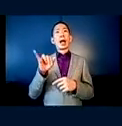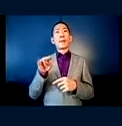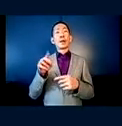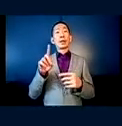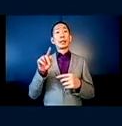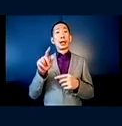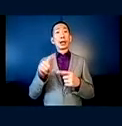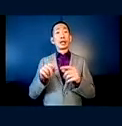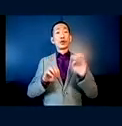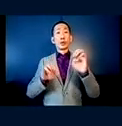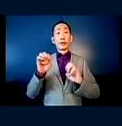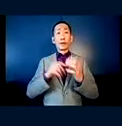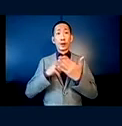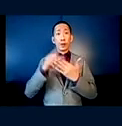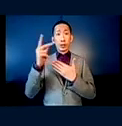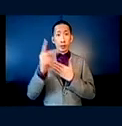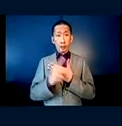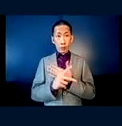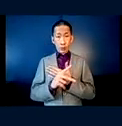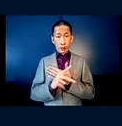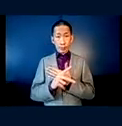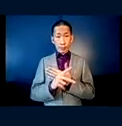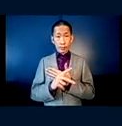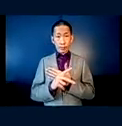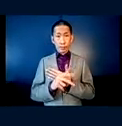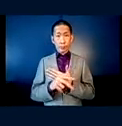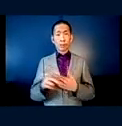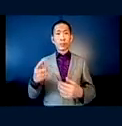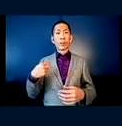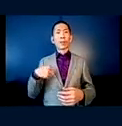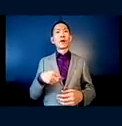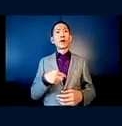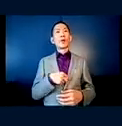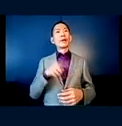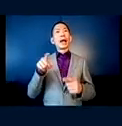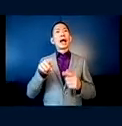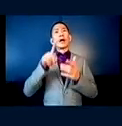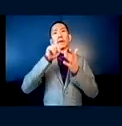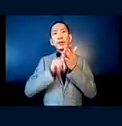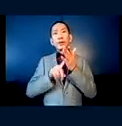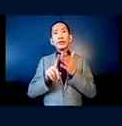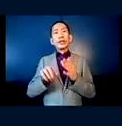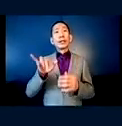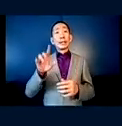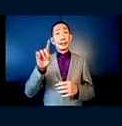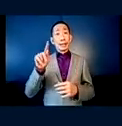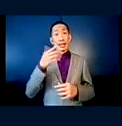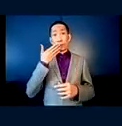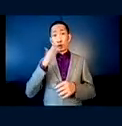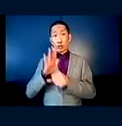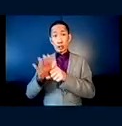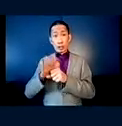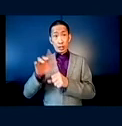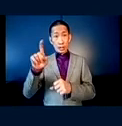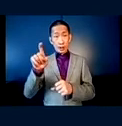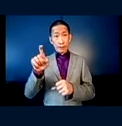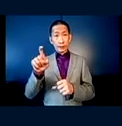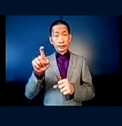BE RELYING ON ADMINISTRATIVE DATA TO EVALUATE THE PROGRAM, WE HAD TO CHECK THE DATA WAS GOOD